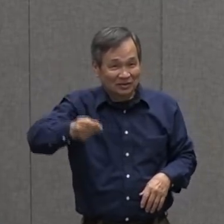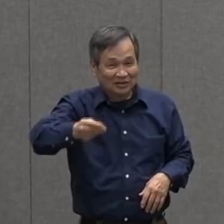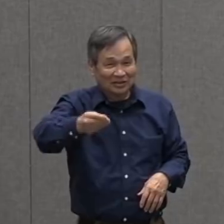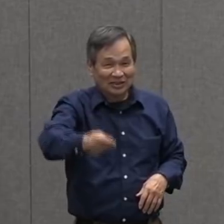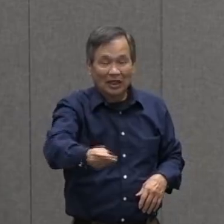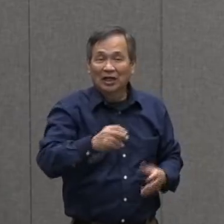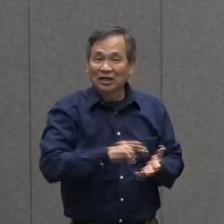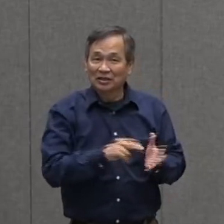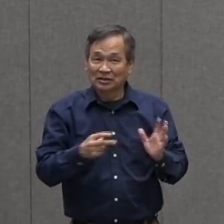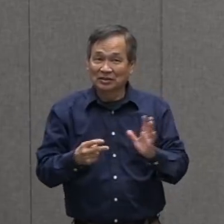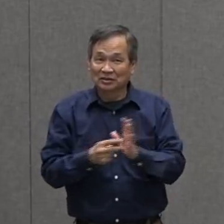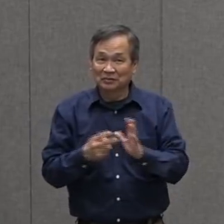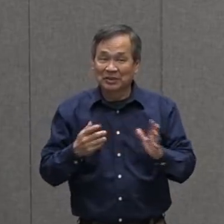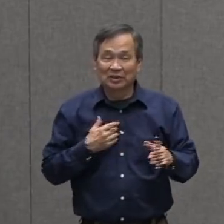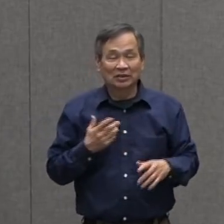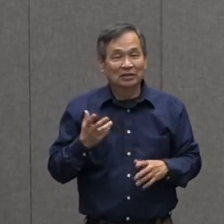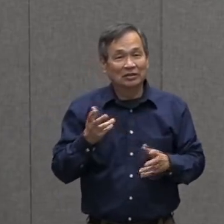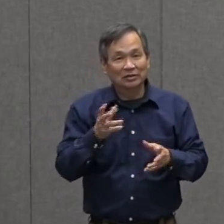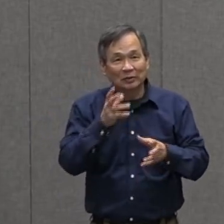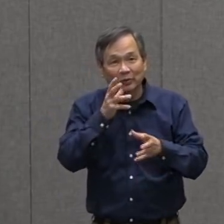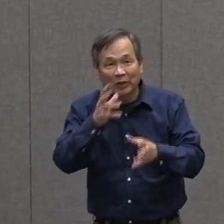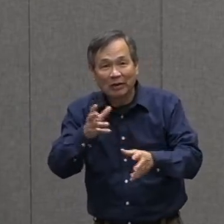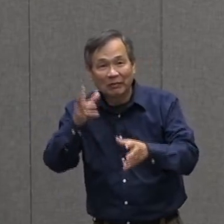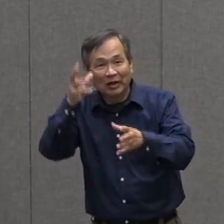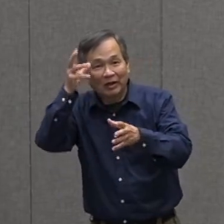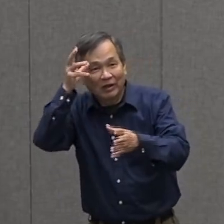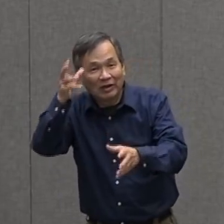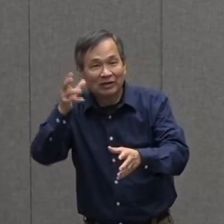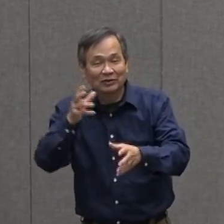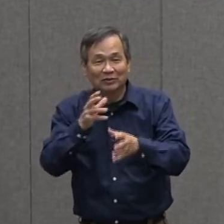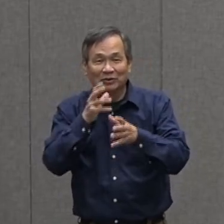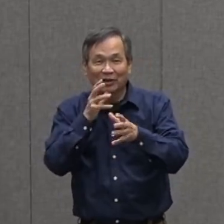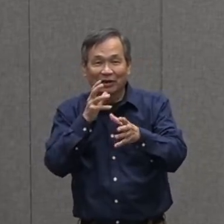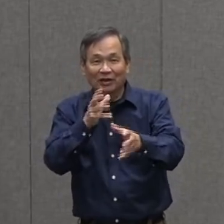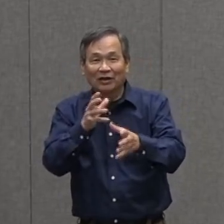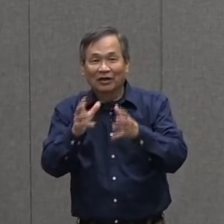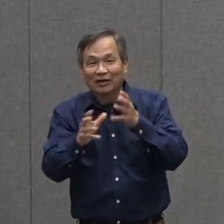we mean maybe parents or grandparents told this story to their kids.